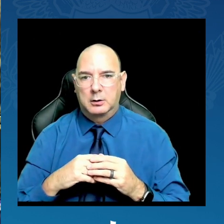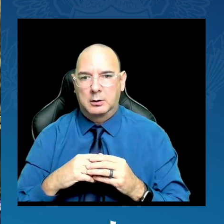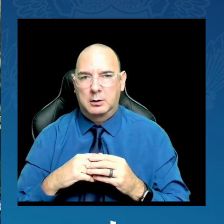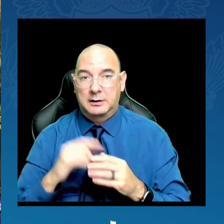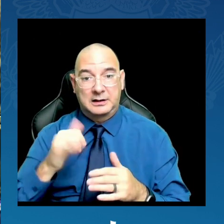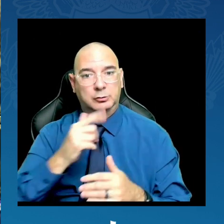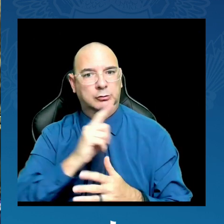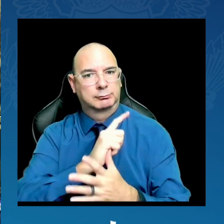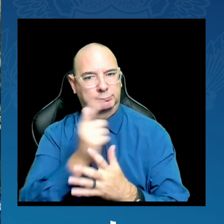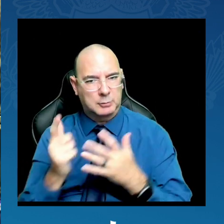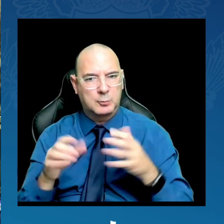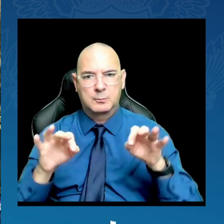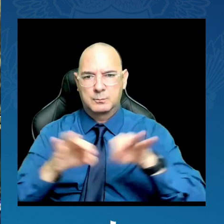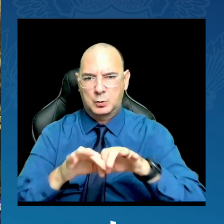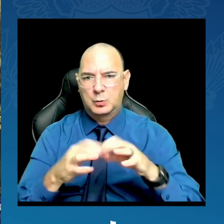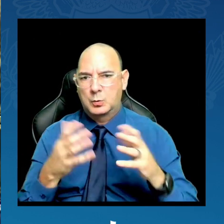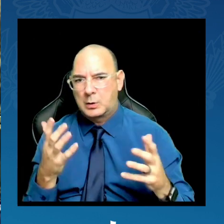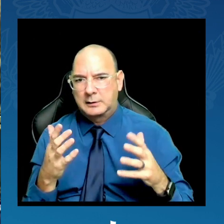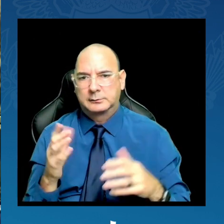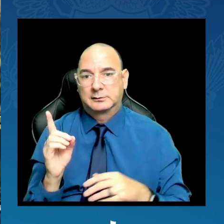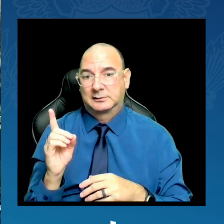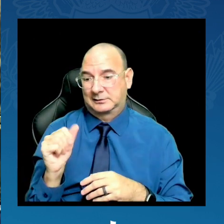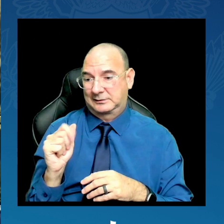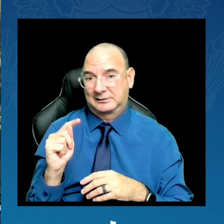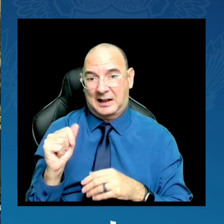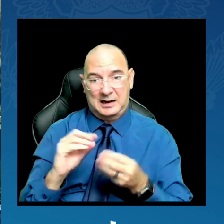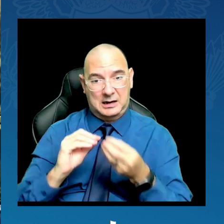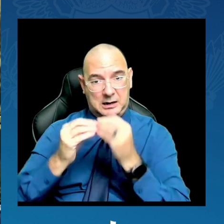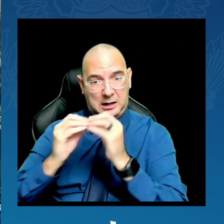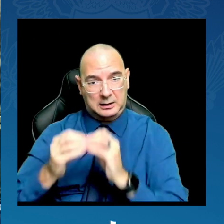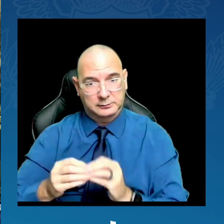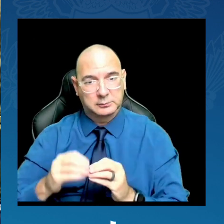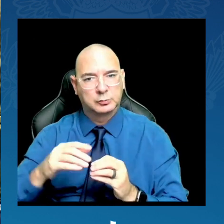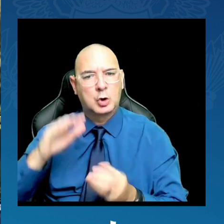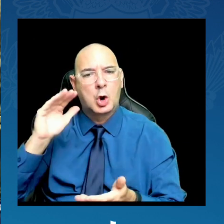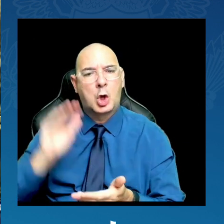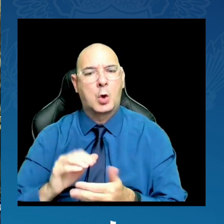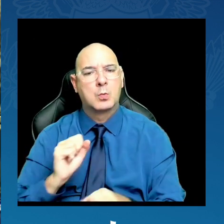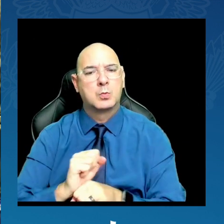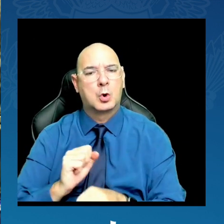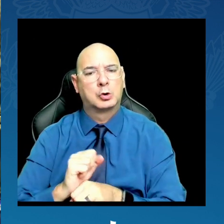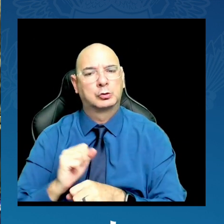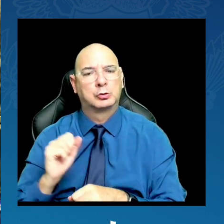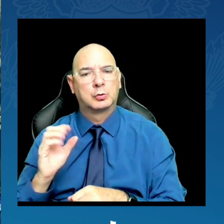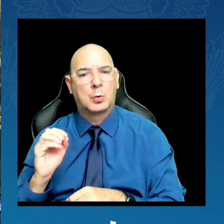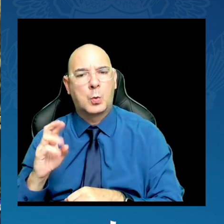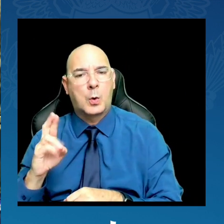including low-Earth orbit and geostationary data. And we're going to follow that up with other awards